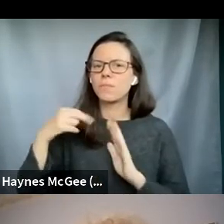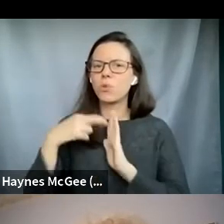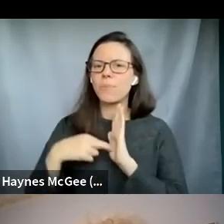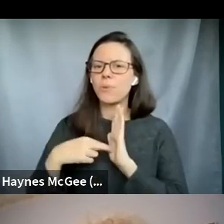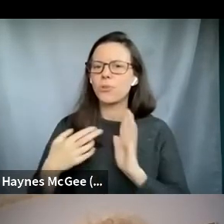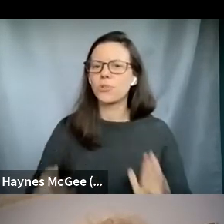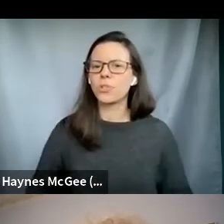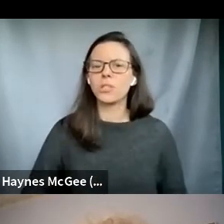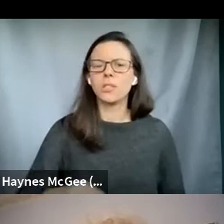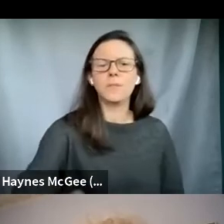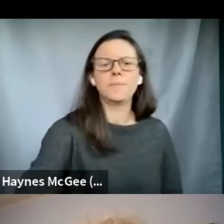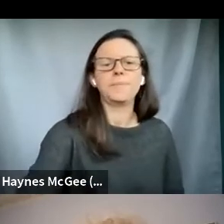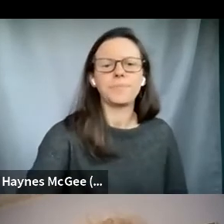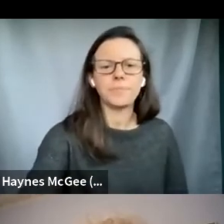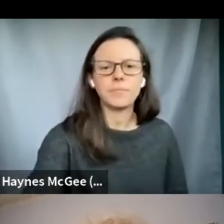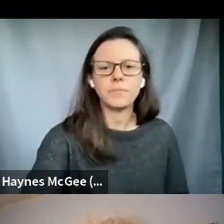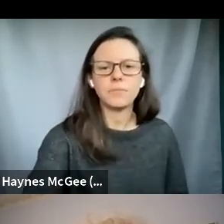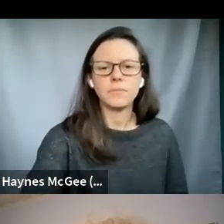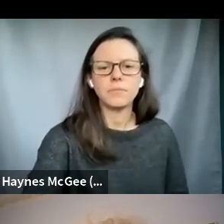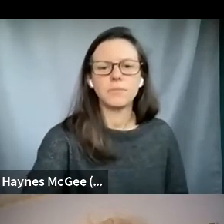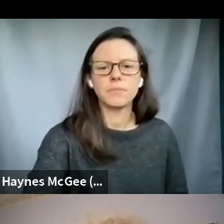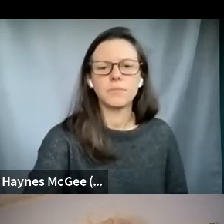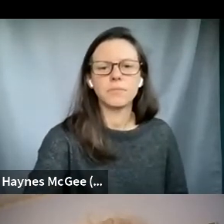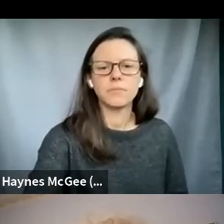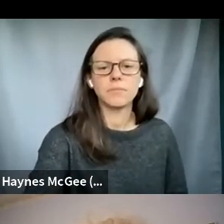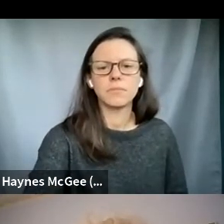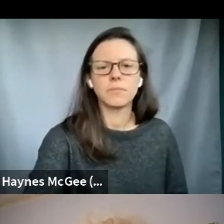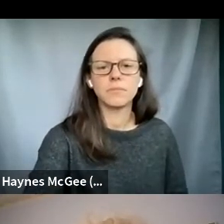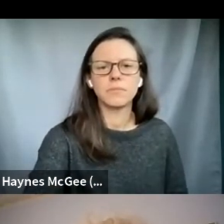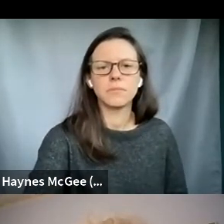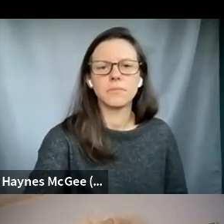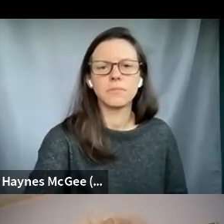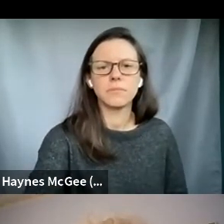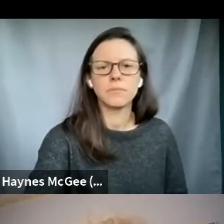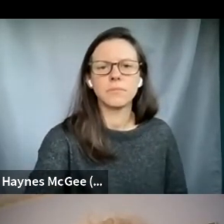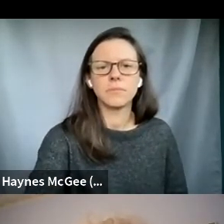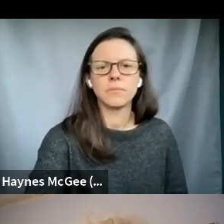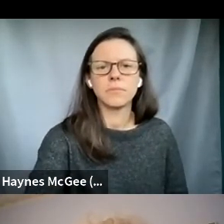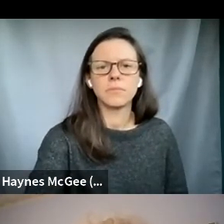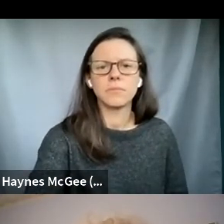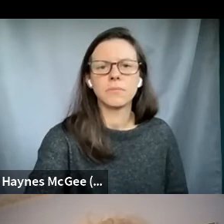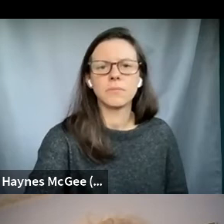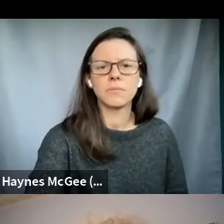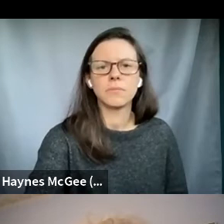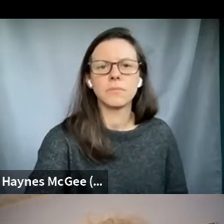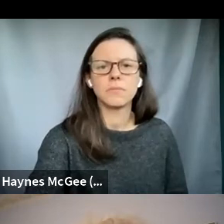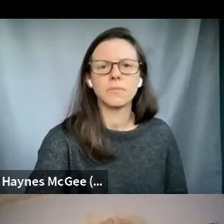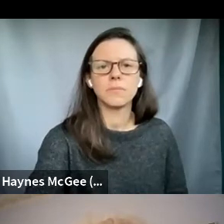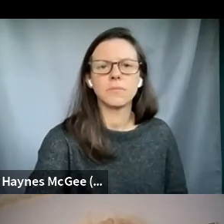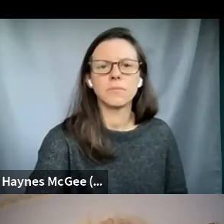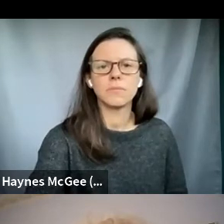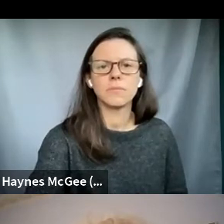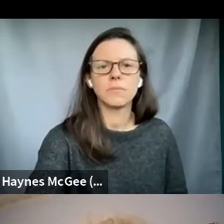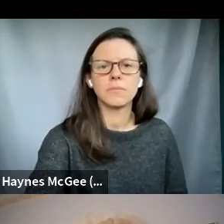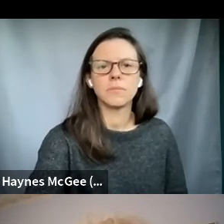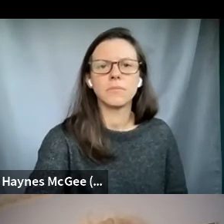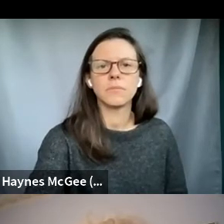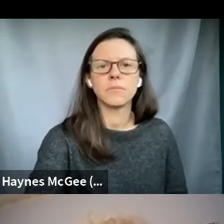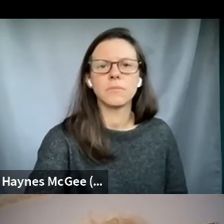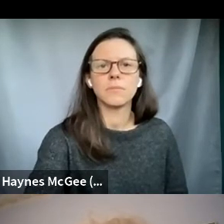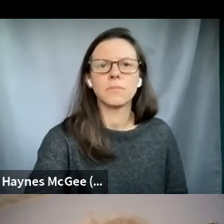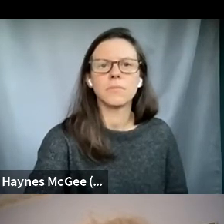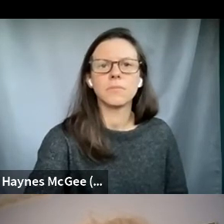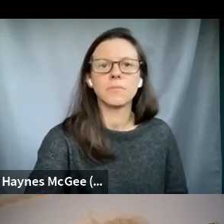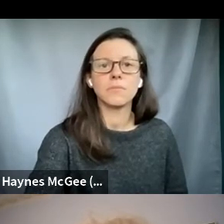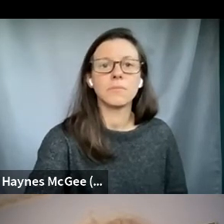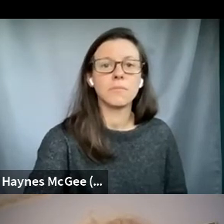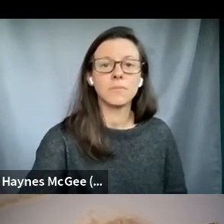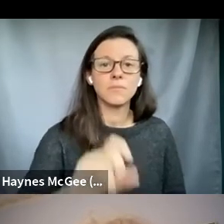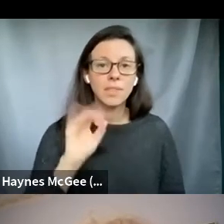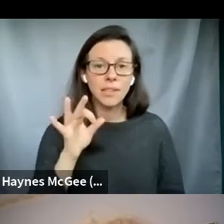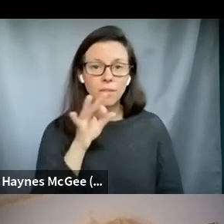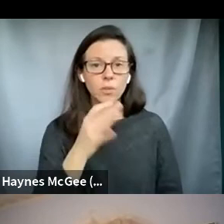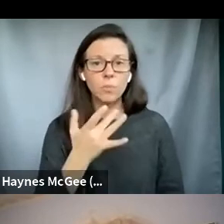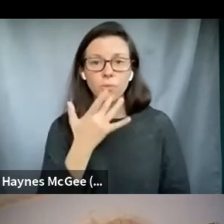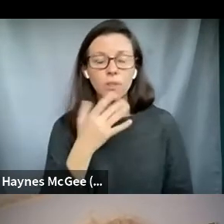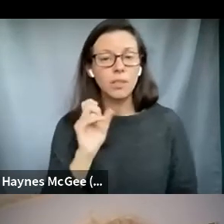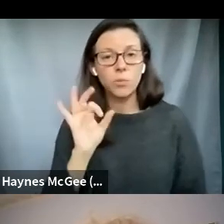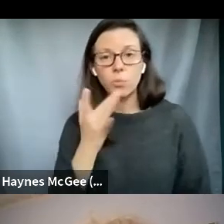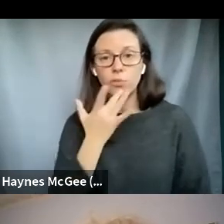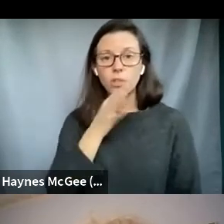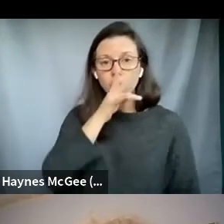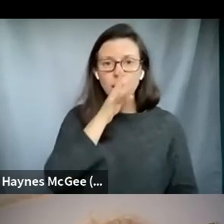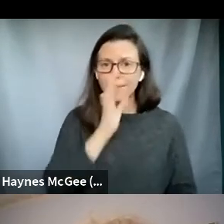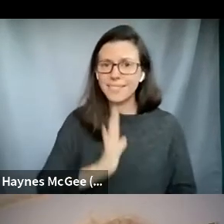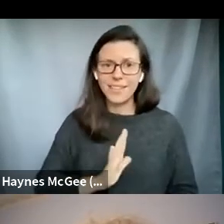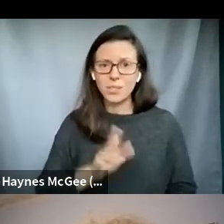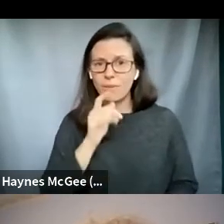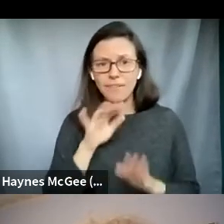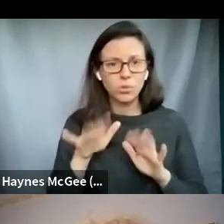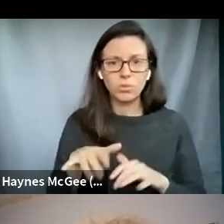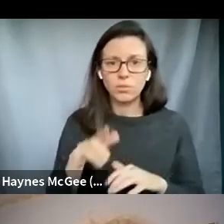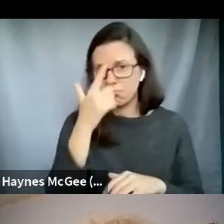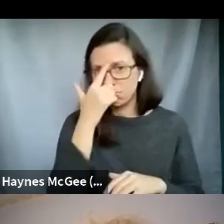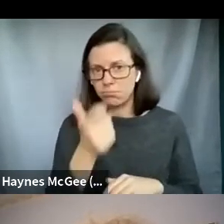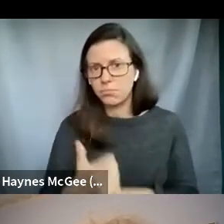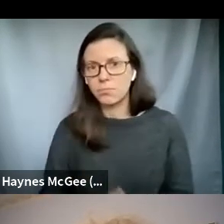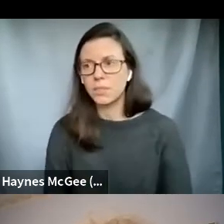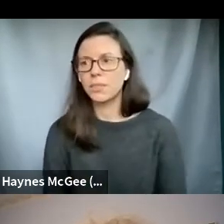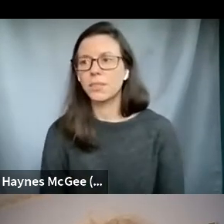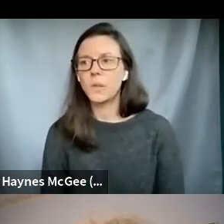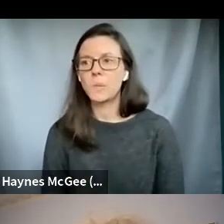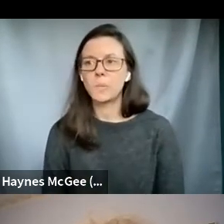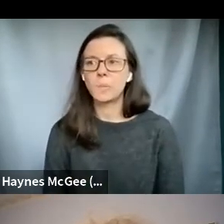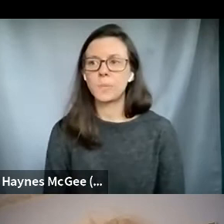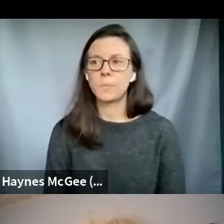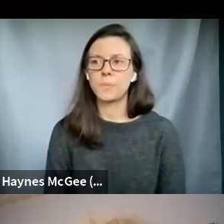It's okay if you want to unmute yourself and just talk.